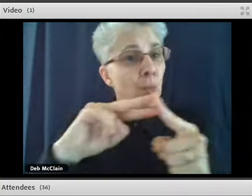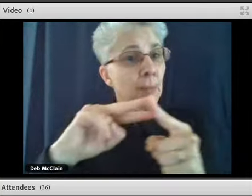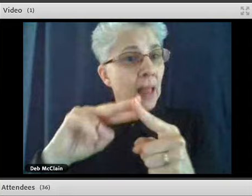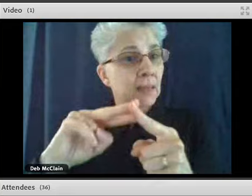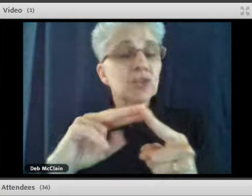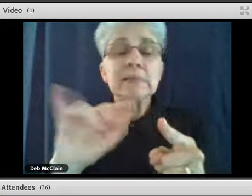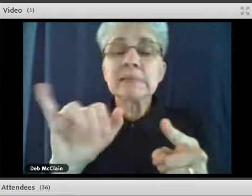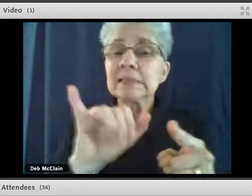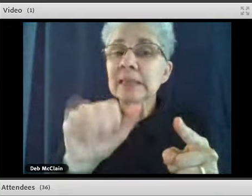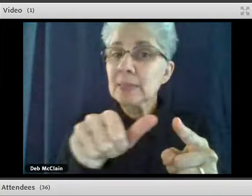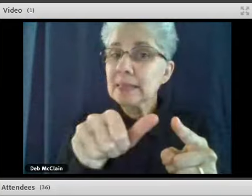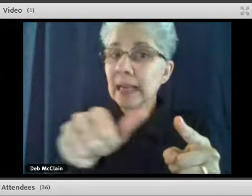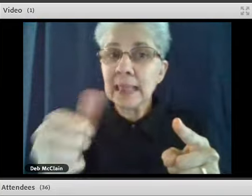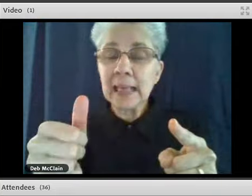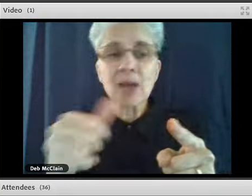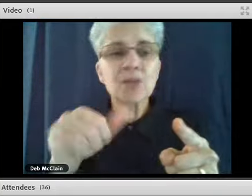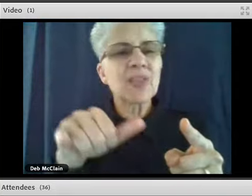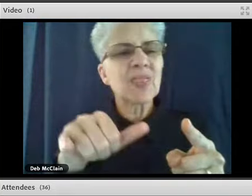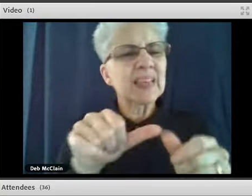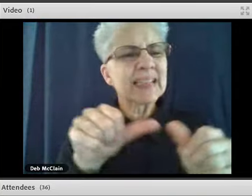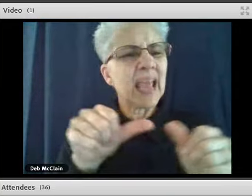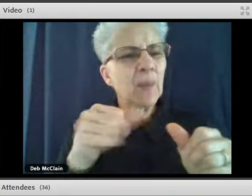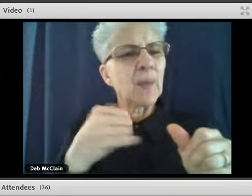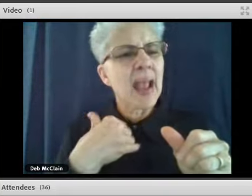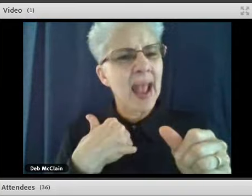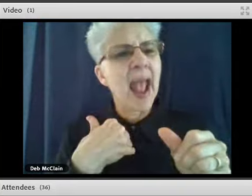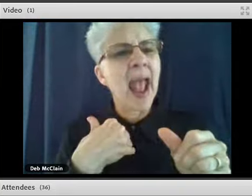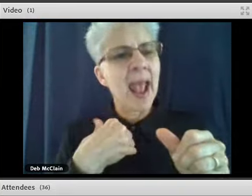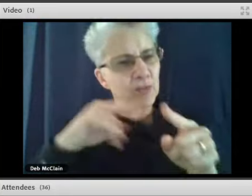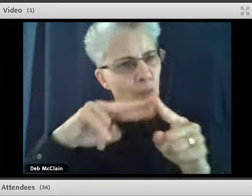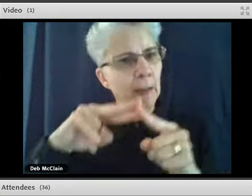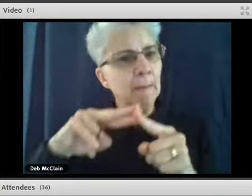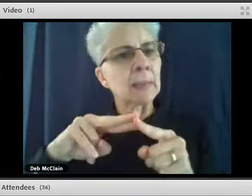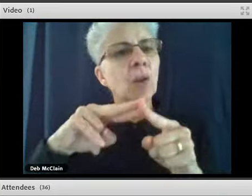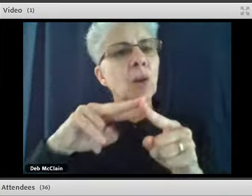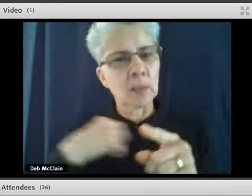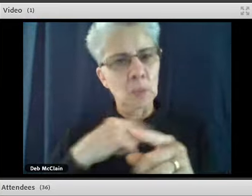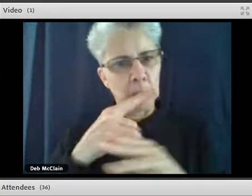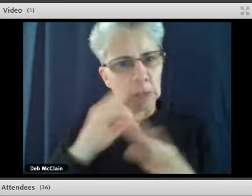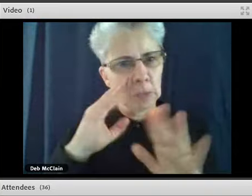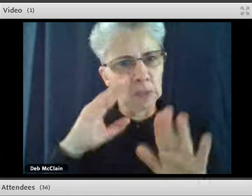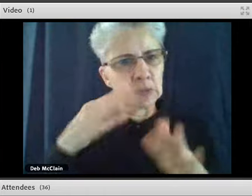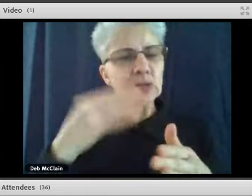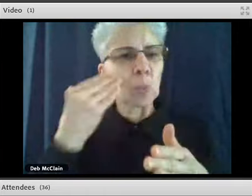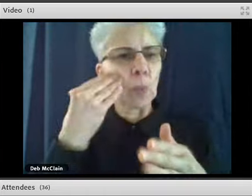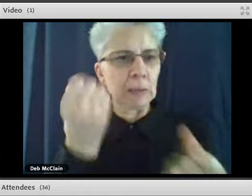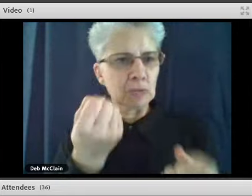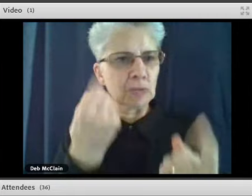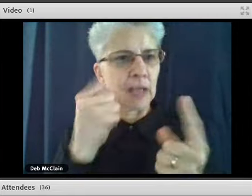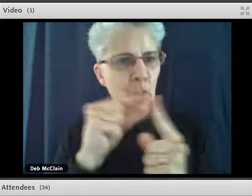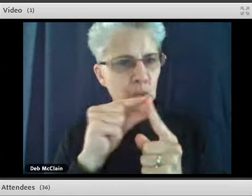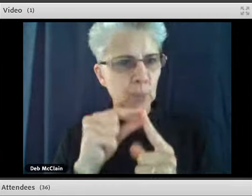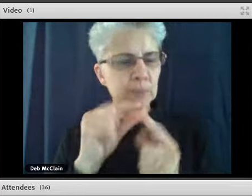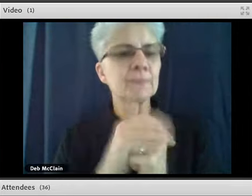Just like anything else, this area has its jargon. So, I want to make sure that we're kind of on board with some of those terms?